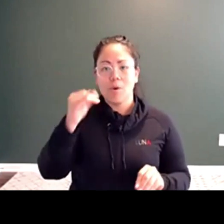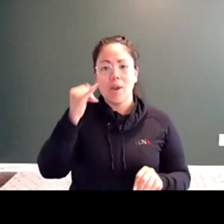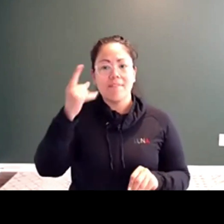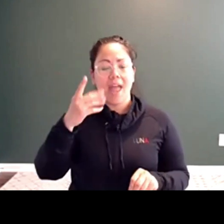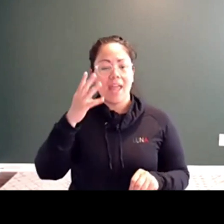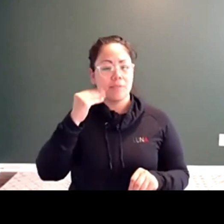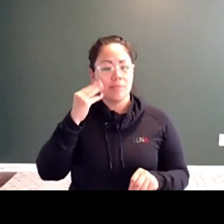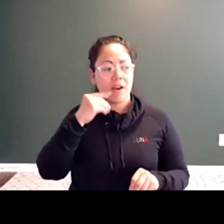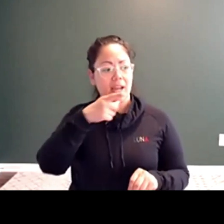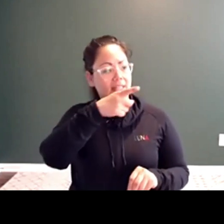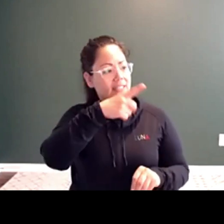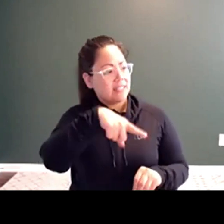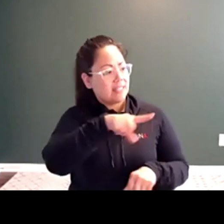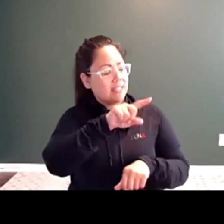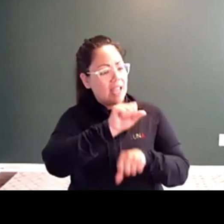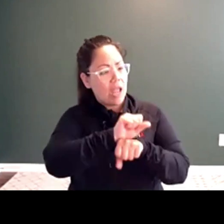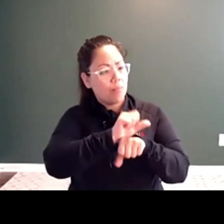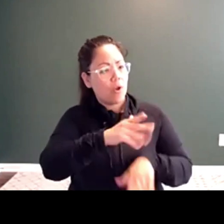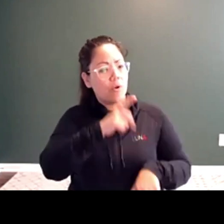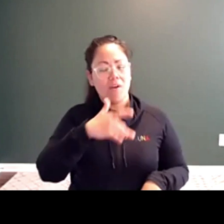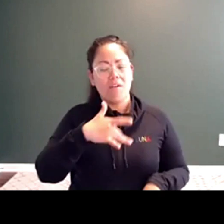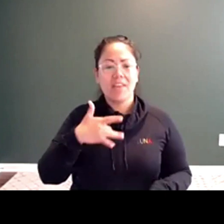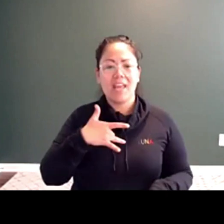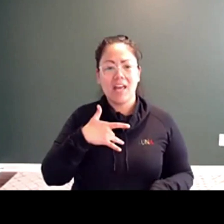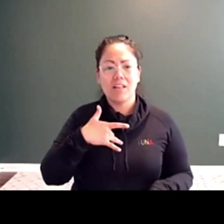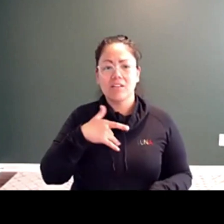from other employees who feel these steps don't need to be taken?